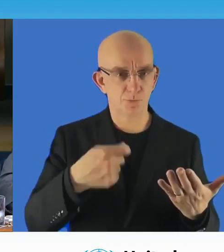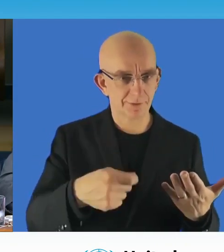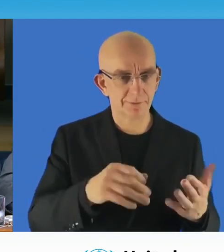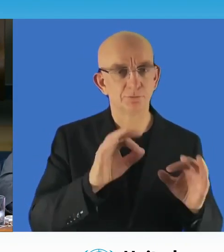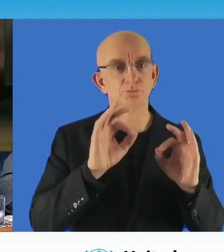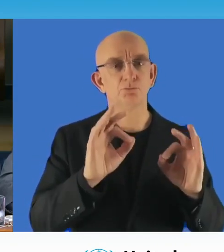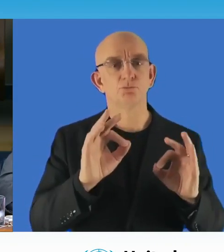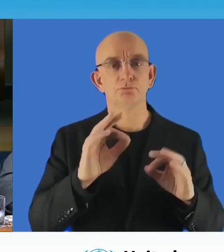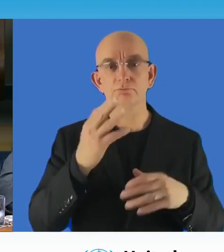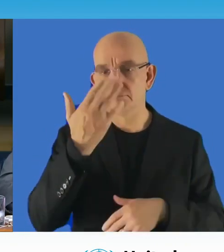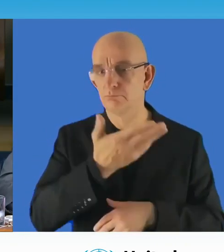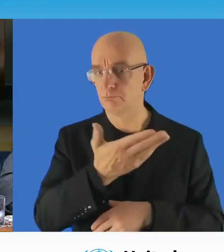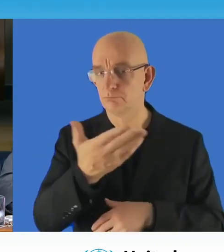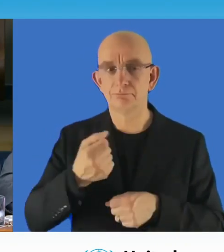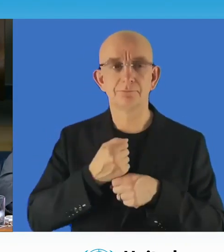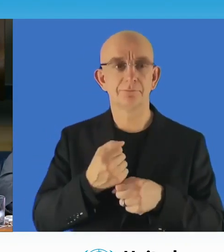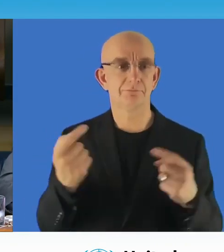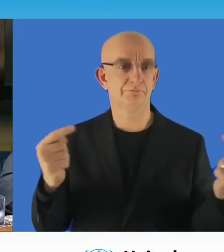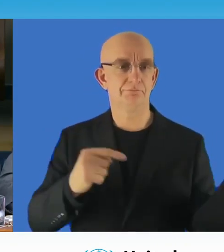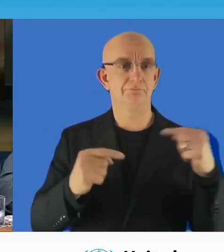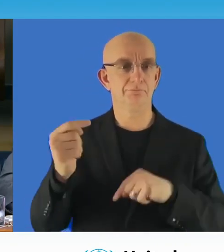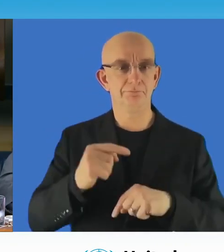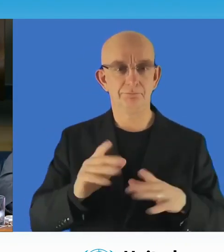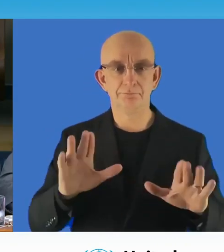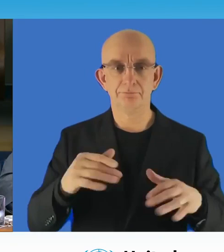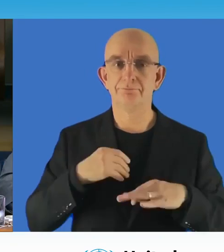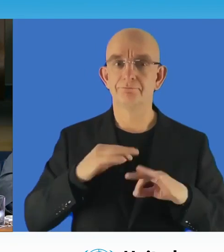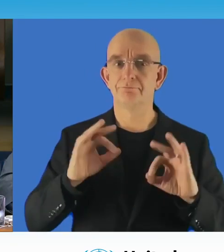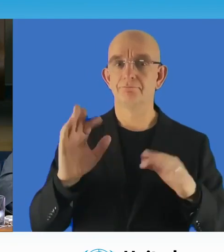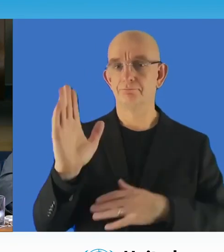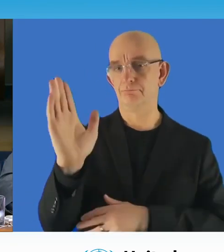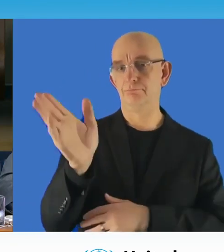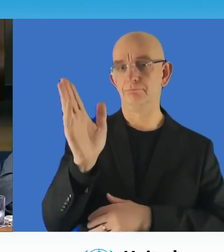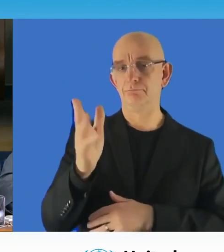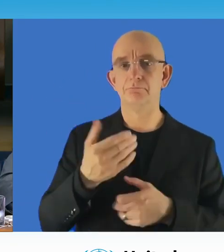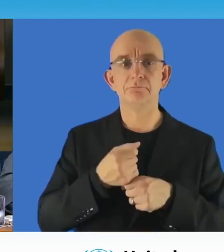Miss Cynthia Samuel aluan who was not able to be here with you today but nonetheless wanted me to